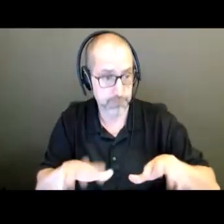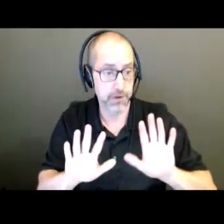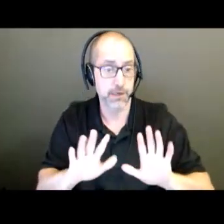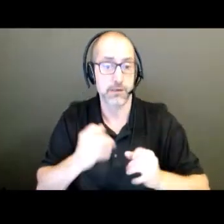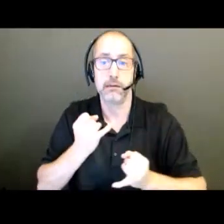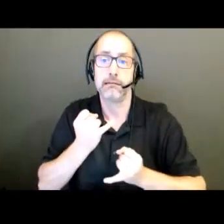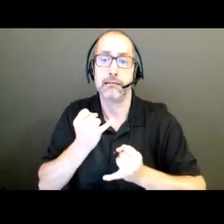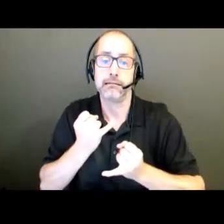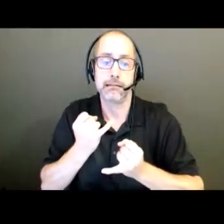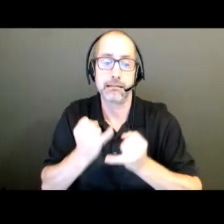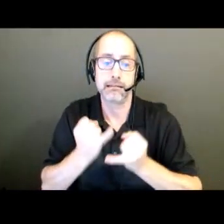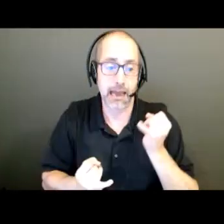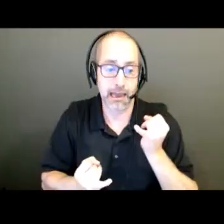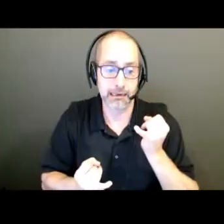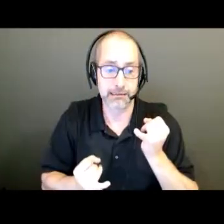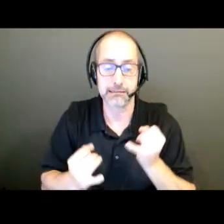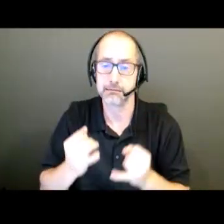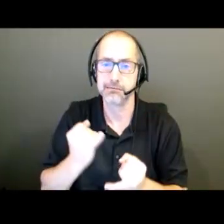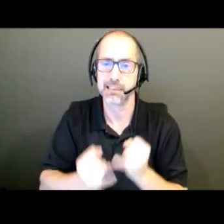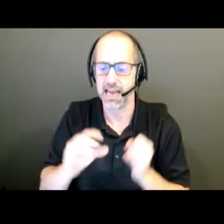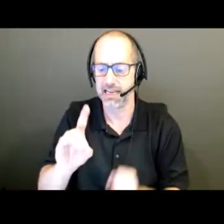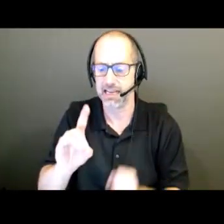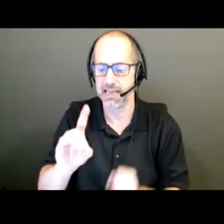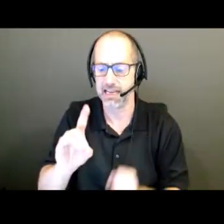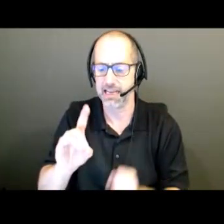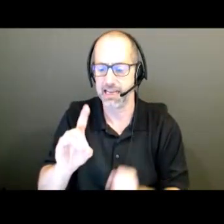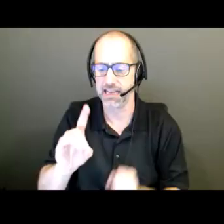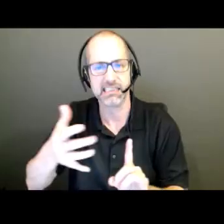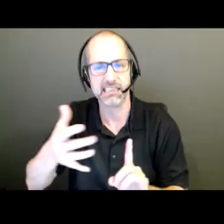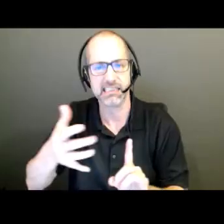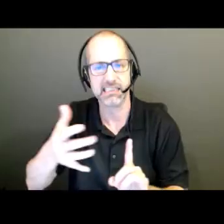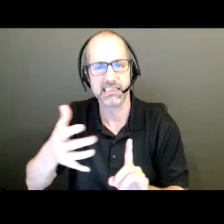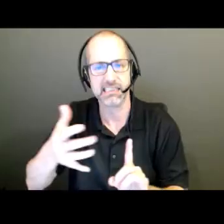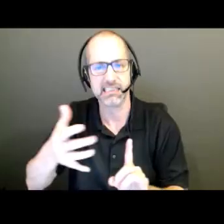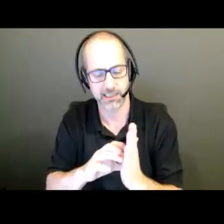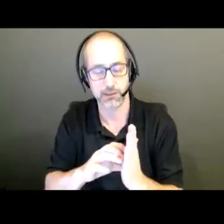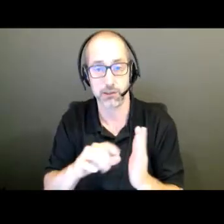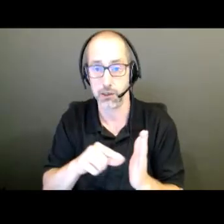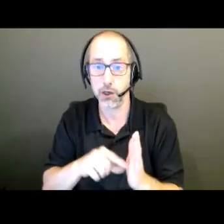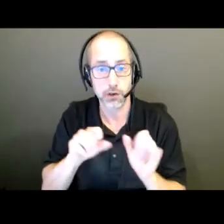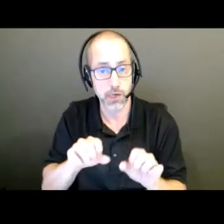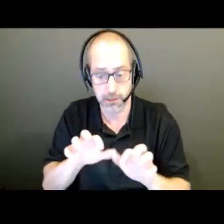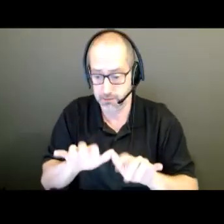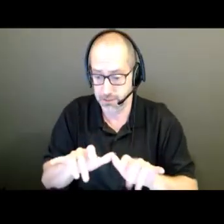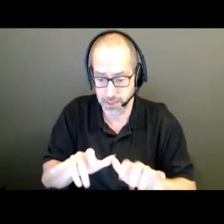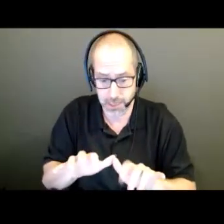section of the application, where you can mention any useful information not covered